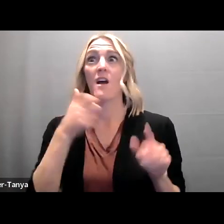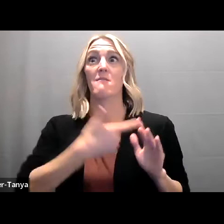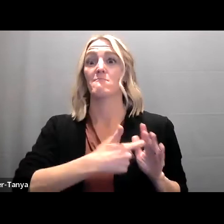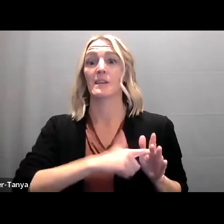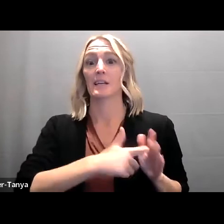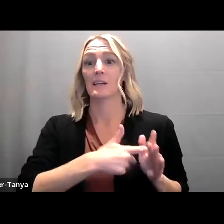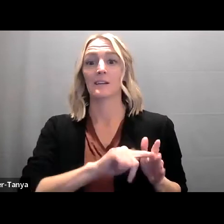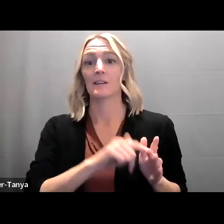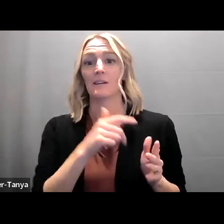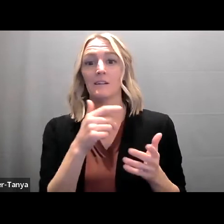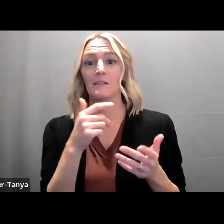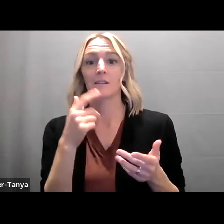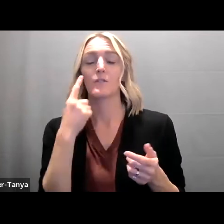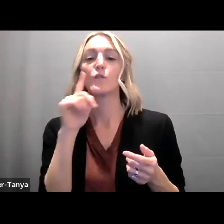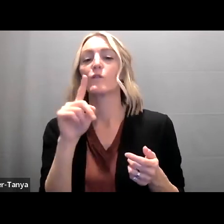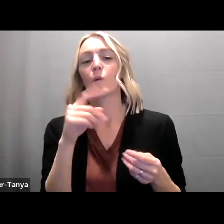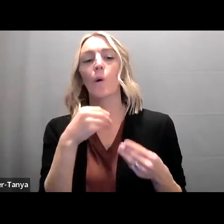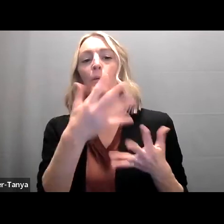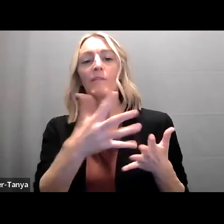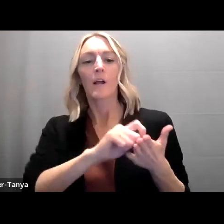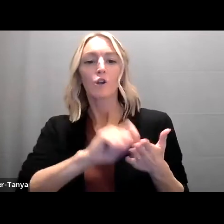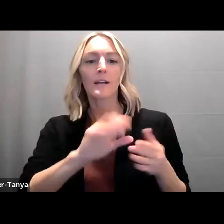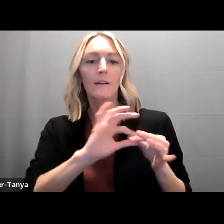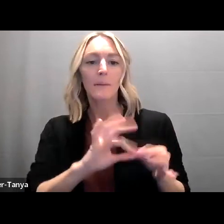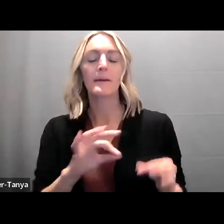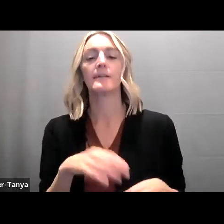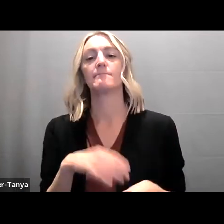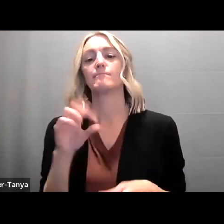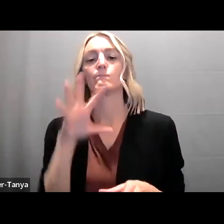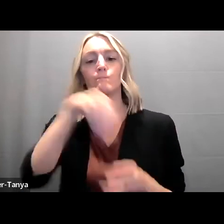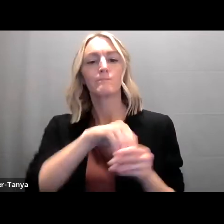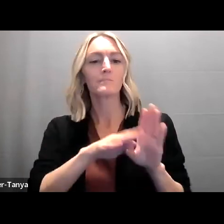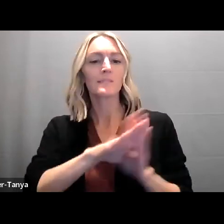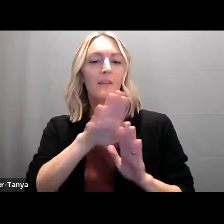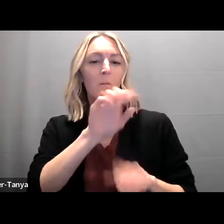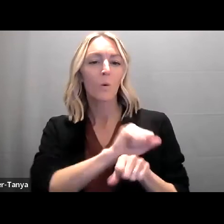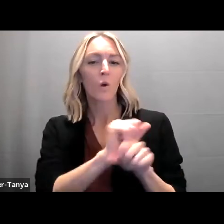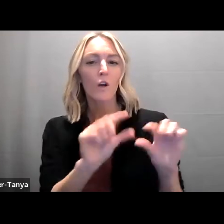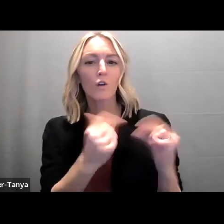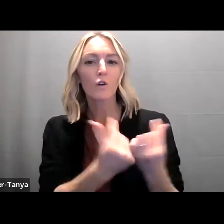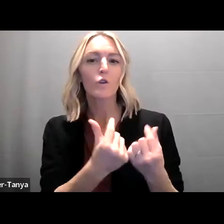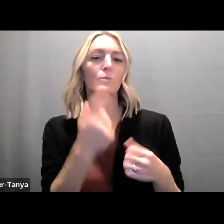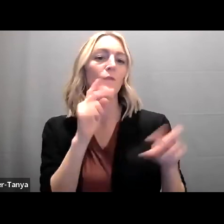around provide around written comment and being involved in development work groups when it comes to work plan and all of that.